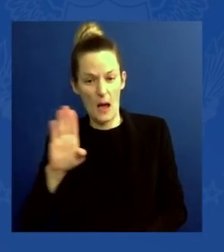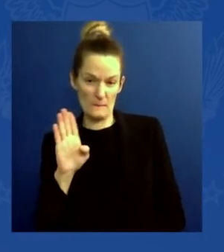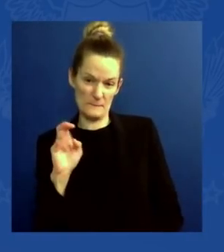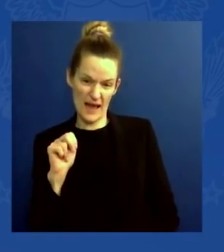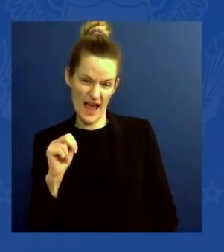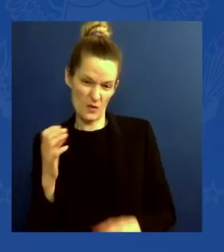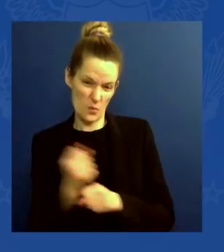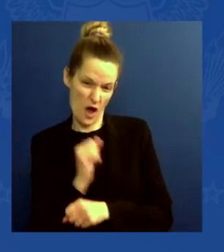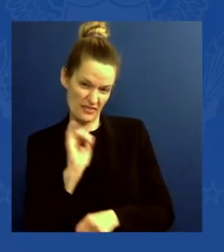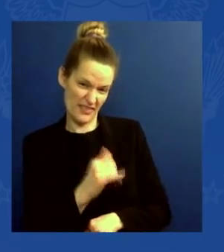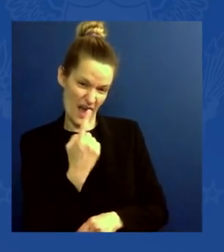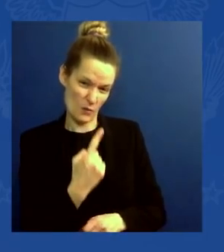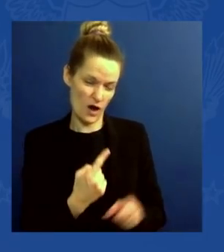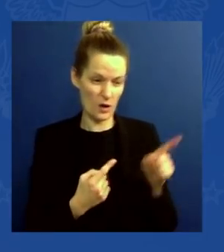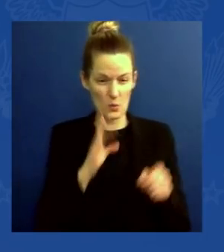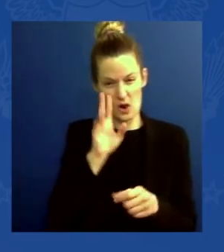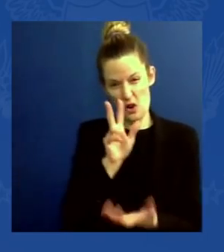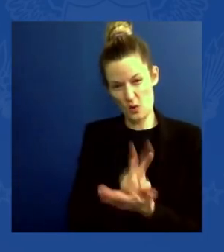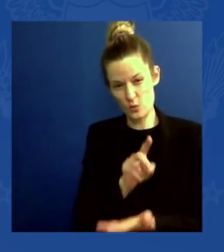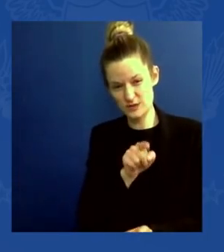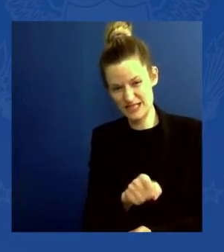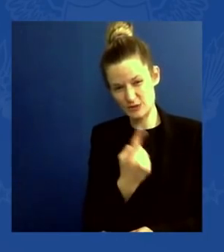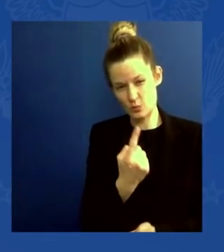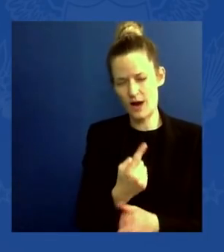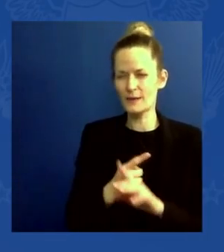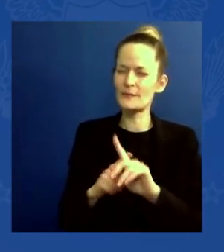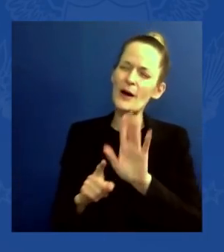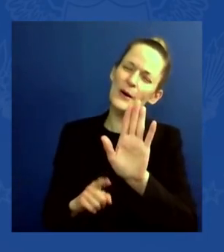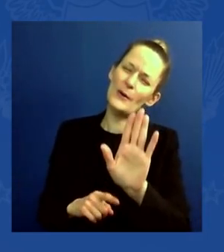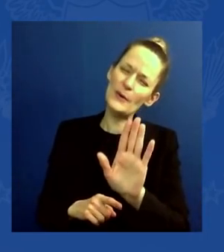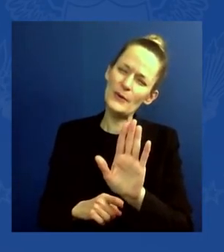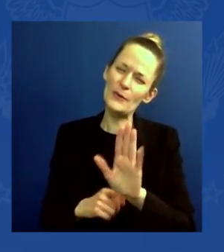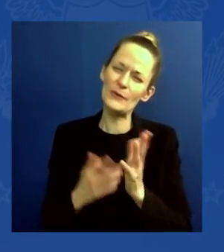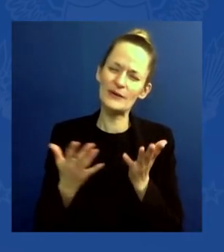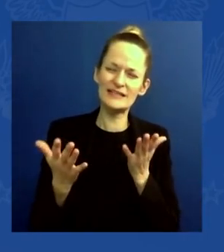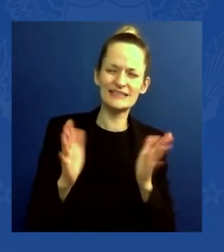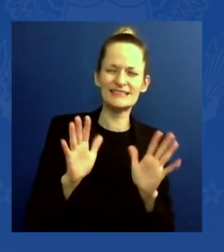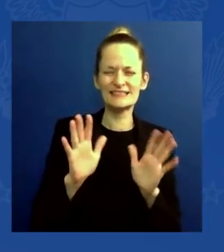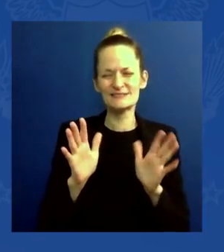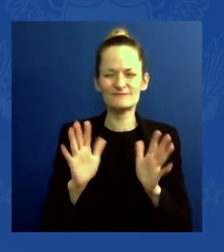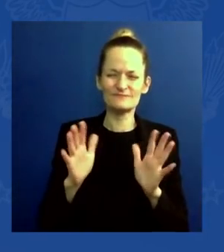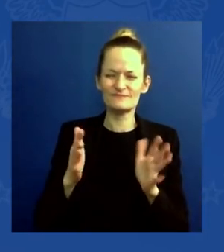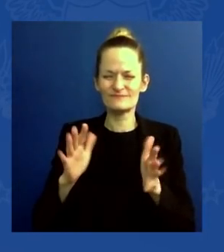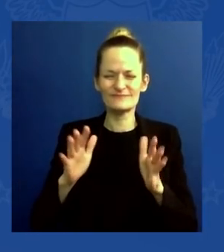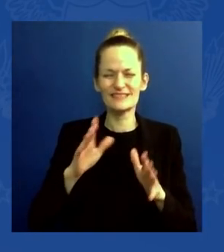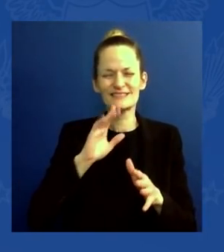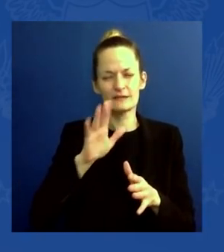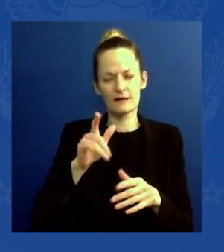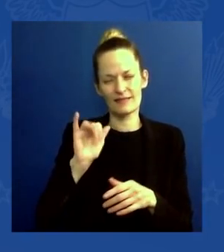how to make the case across the board, as to -- there's a lot of things we have to tackle yet.